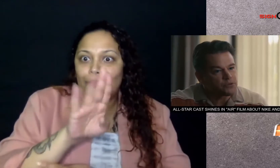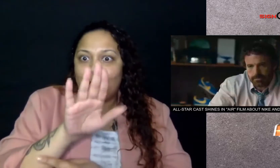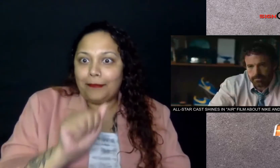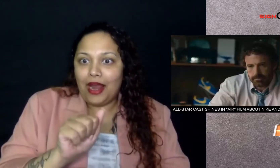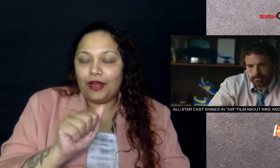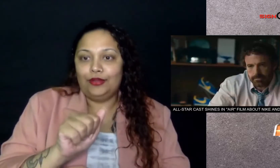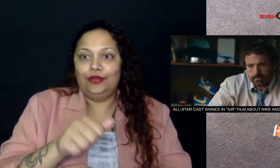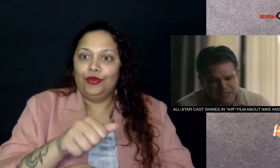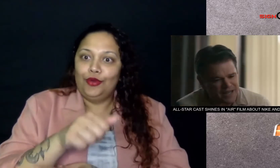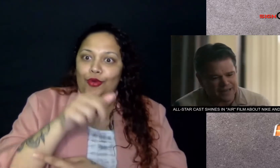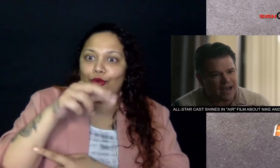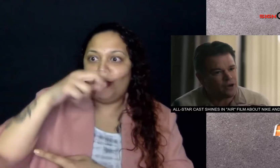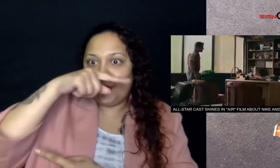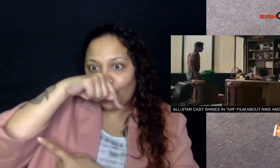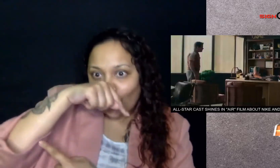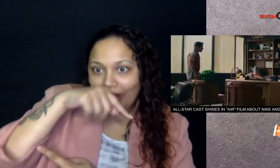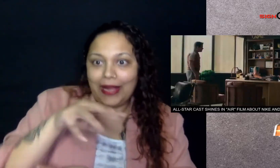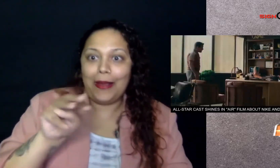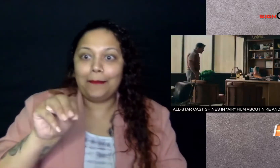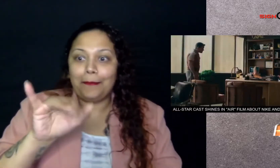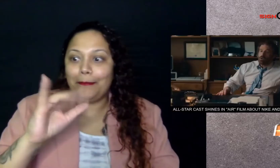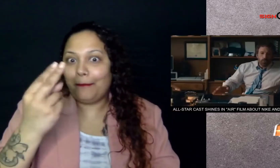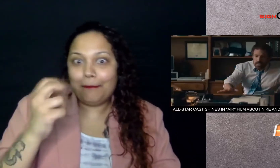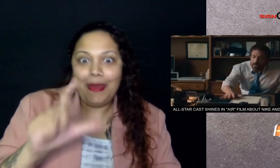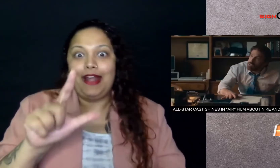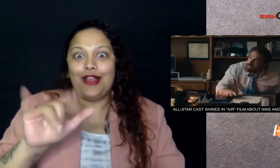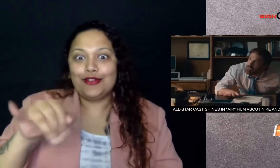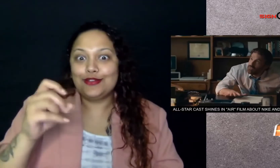how then NBA rookie Michael Jordan